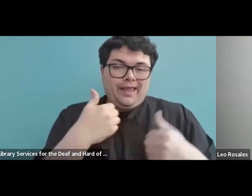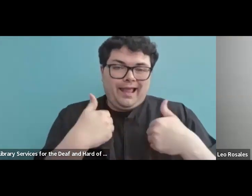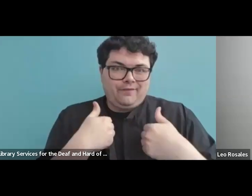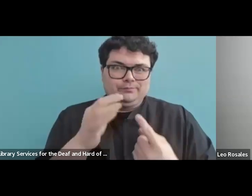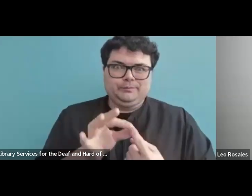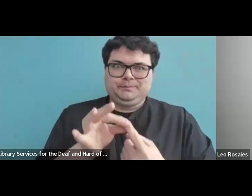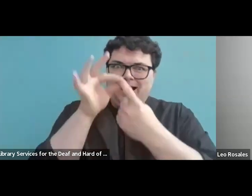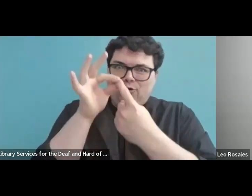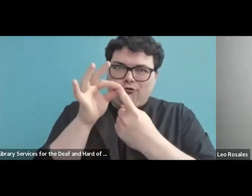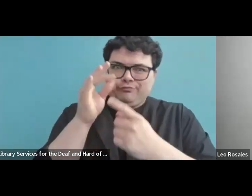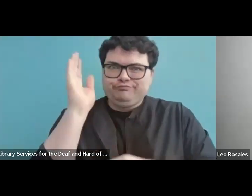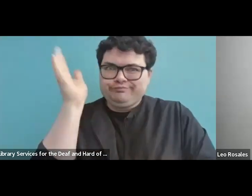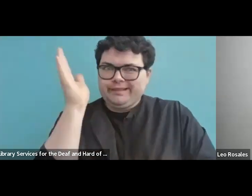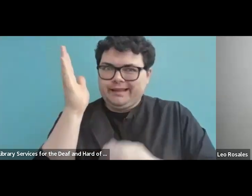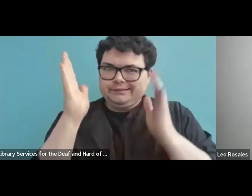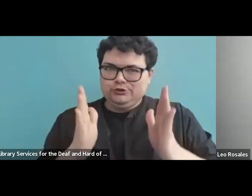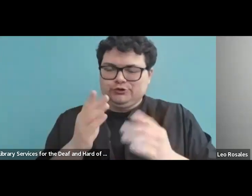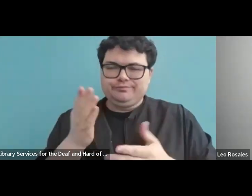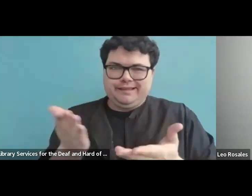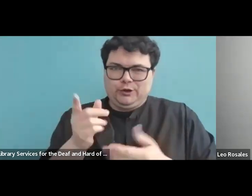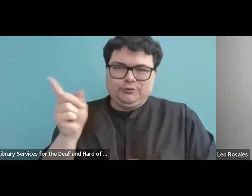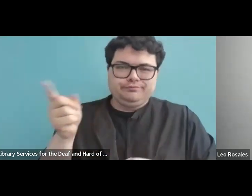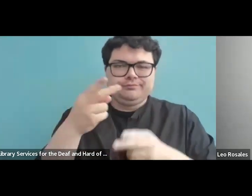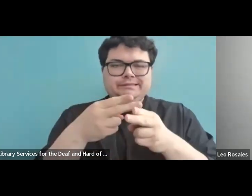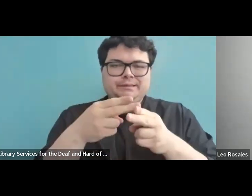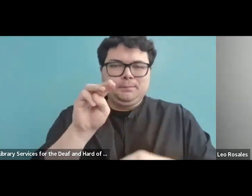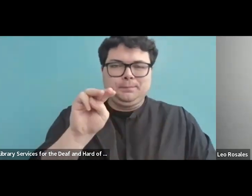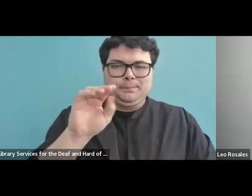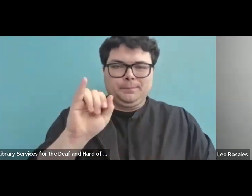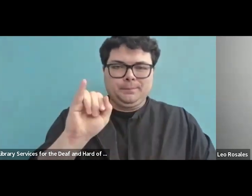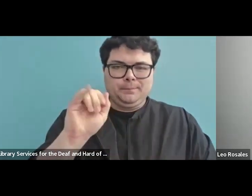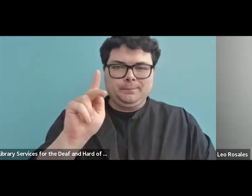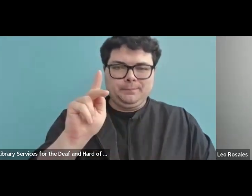Today, we have a special presenter. He's here with us.